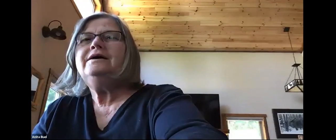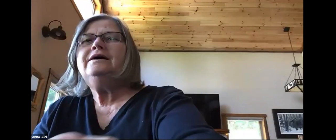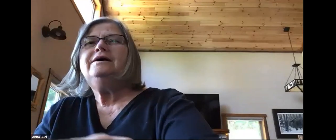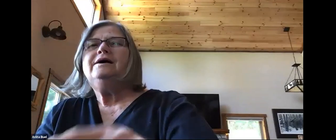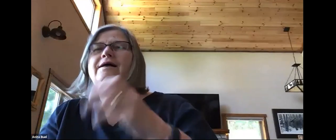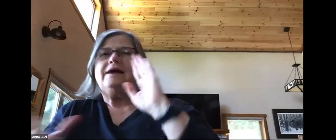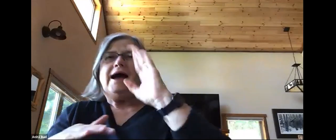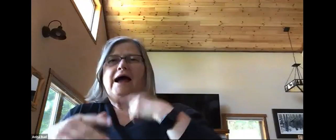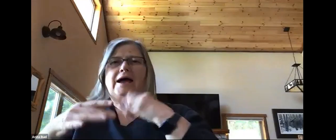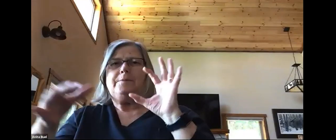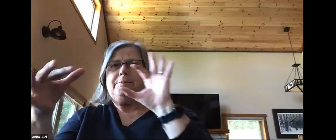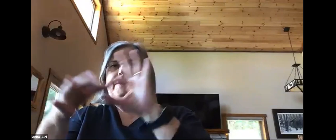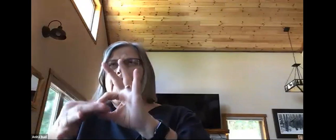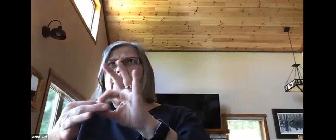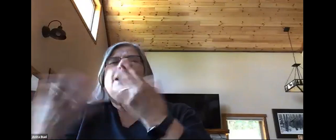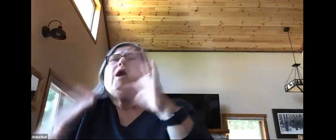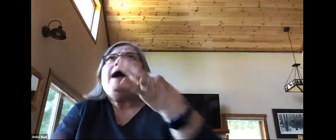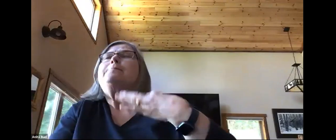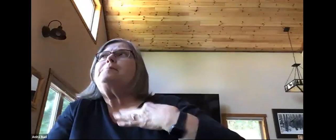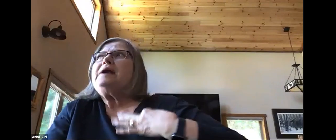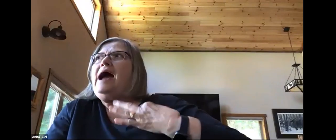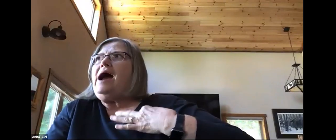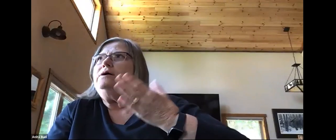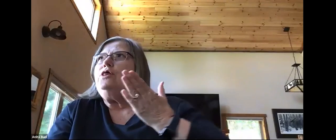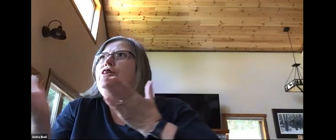There, okay. Hi. Okay.